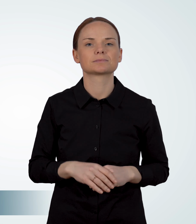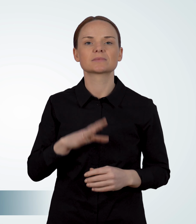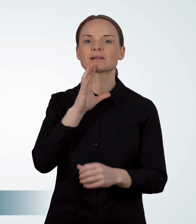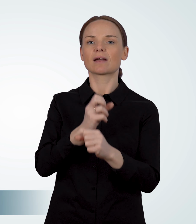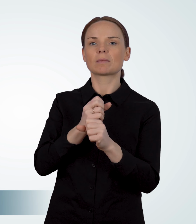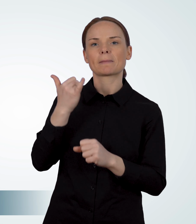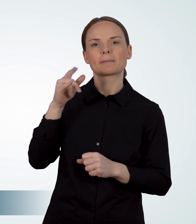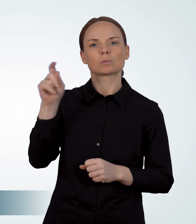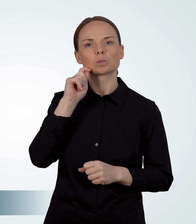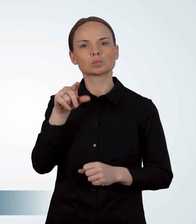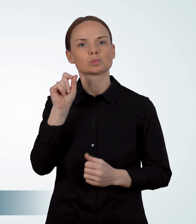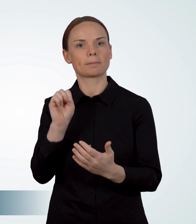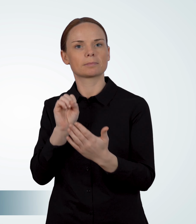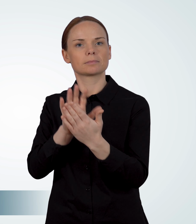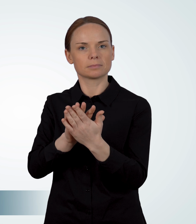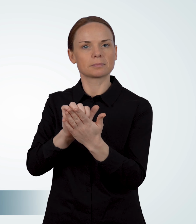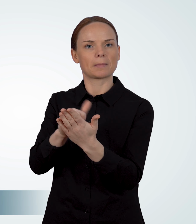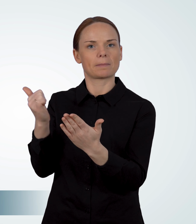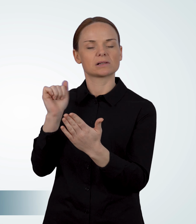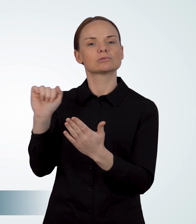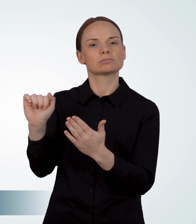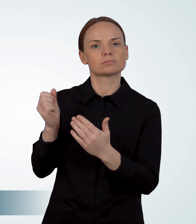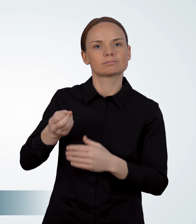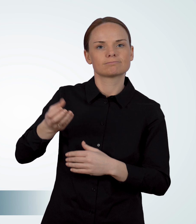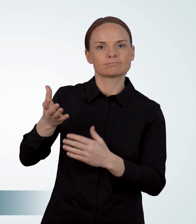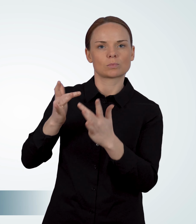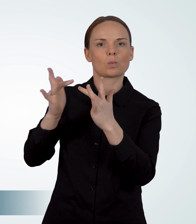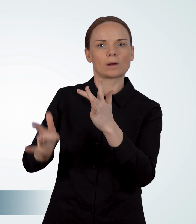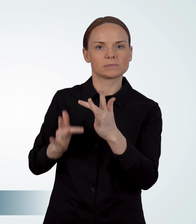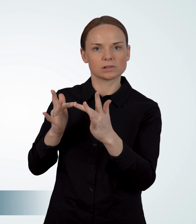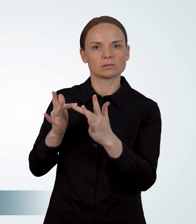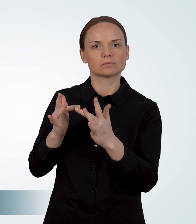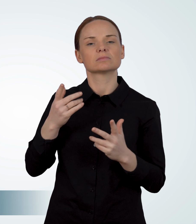The Government may choose to publish submissions.